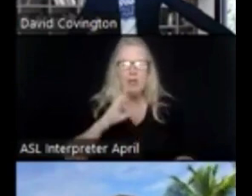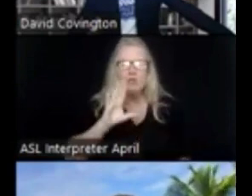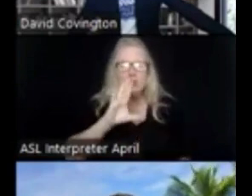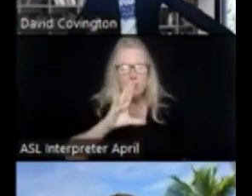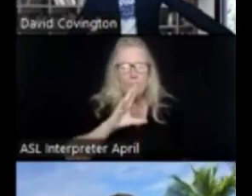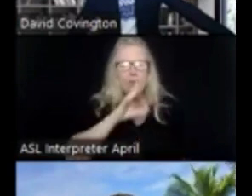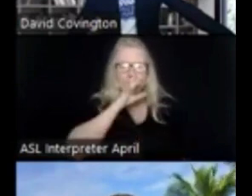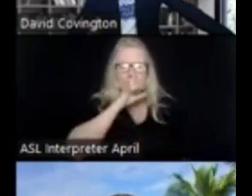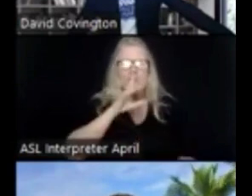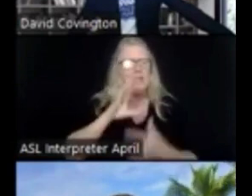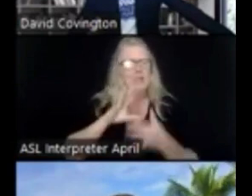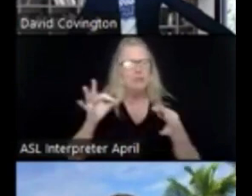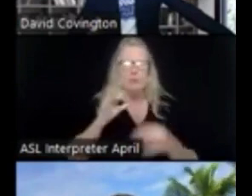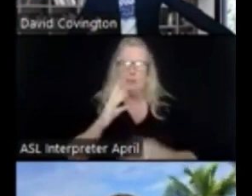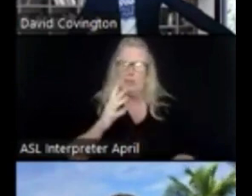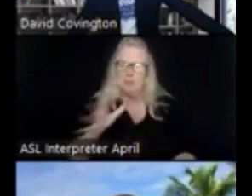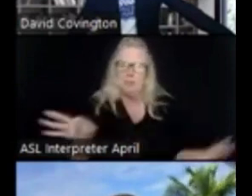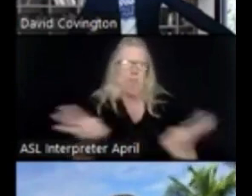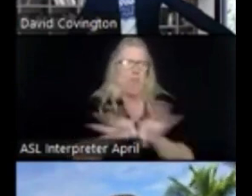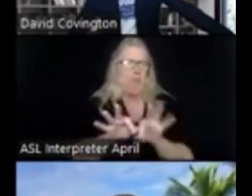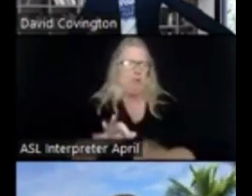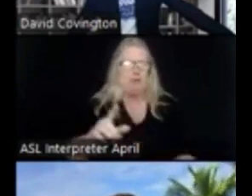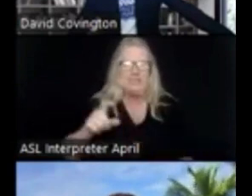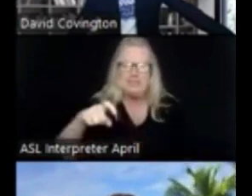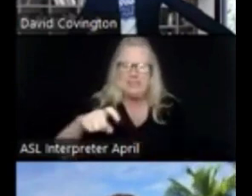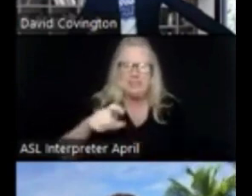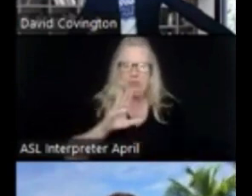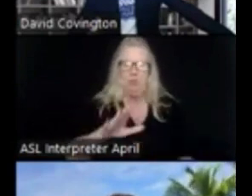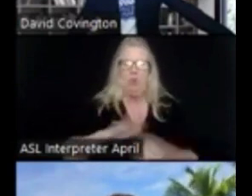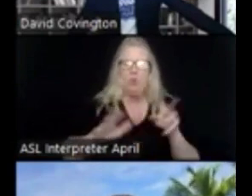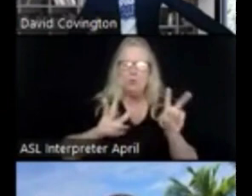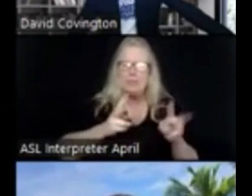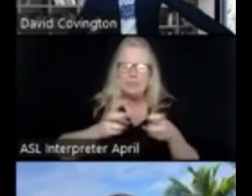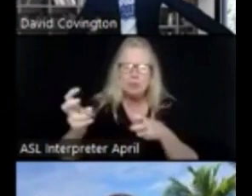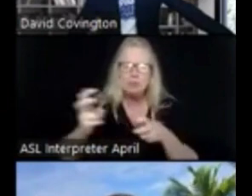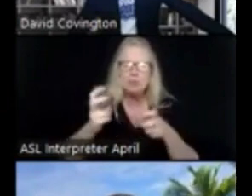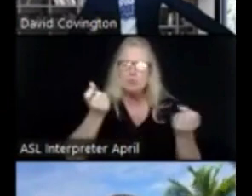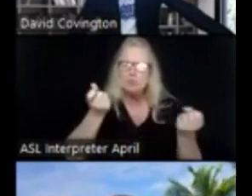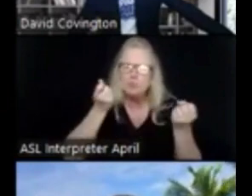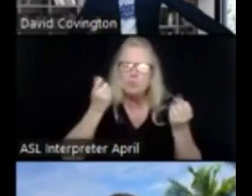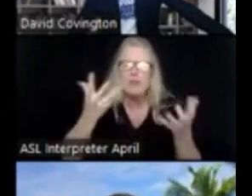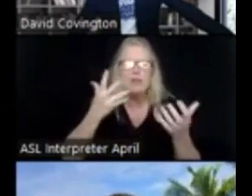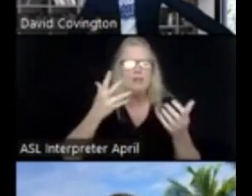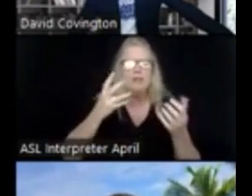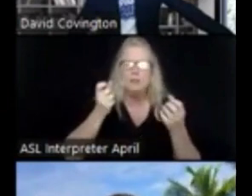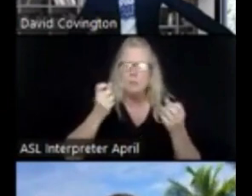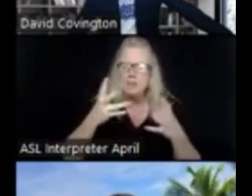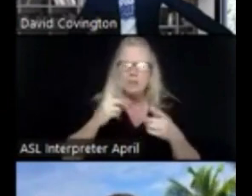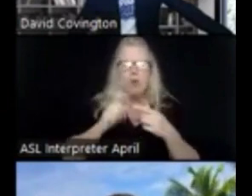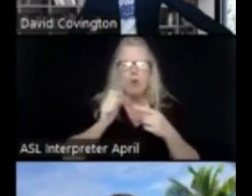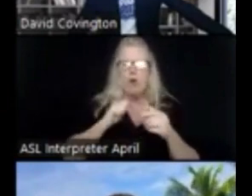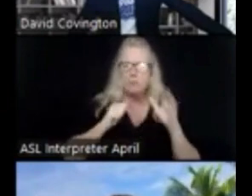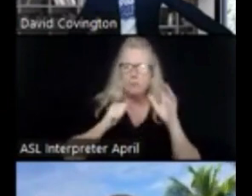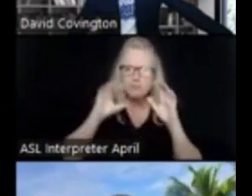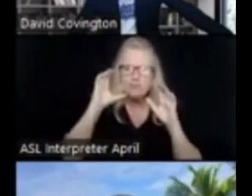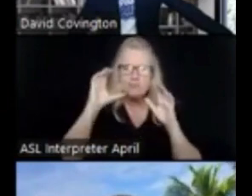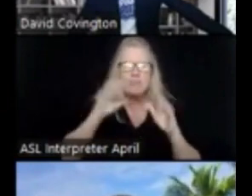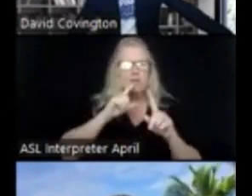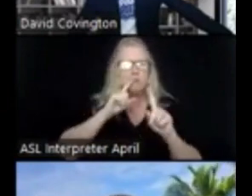TIME. YOU ARE TALKING ABOUT ISSUES THAT MANY ARE LISTENING AND RESPONDING TO BECAUSE THEY DON'T HAVE THE ANSWERS.